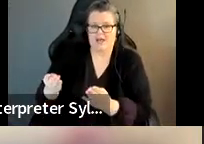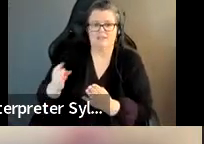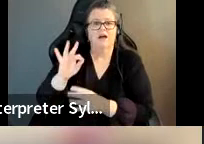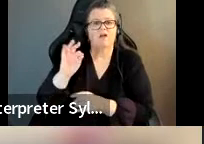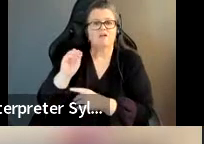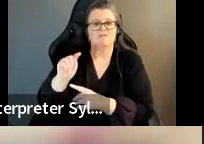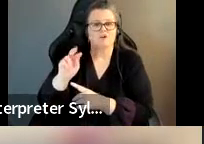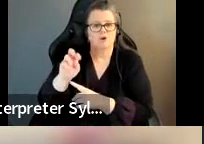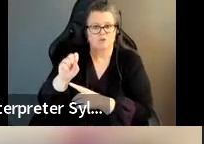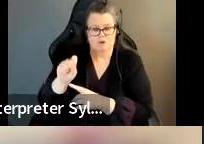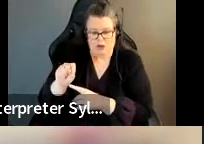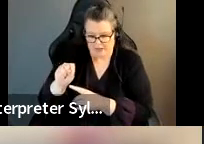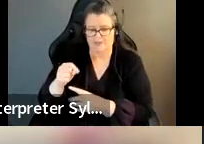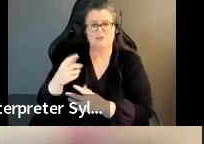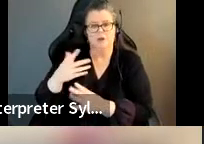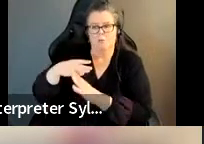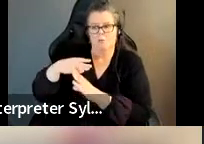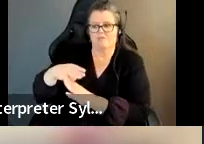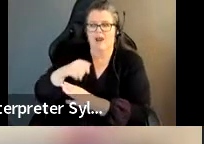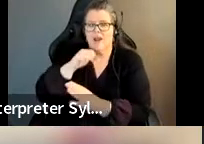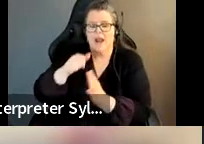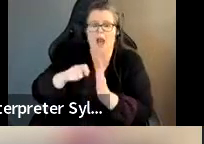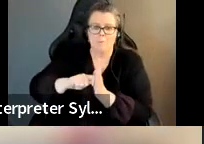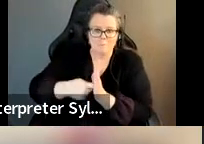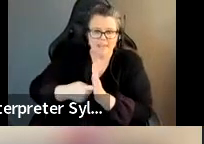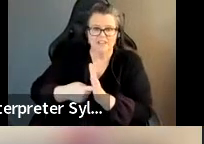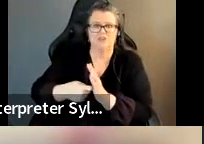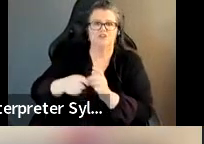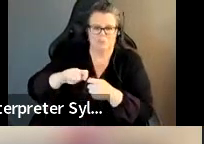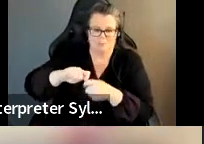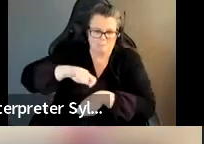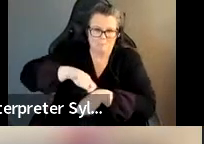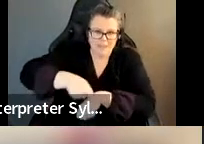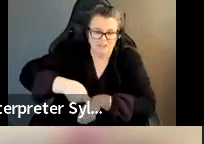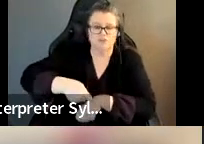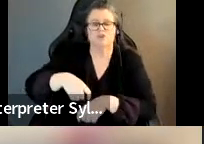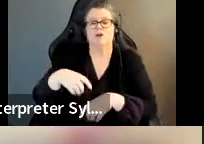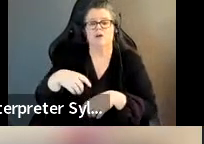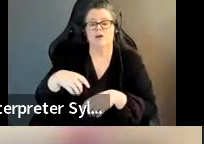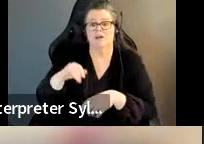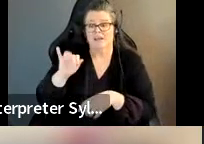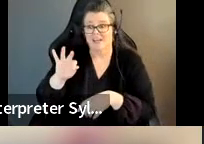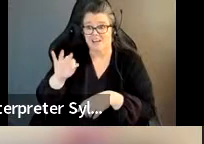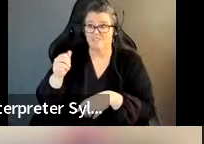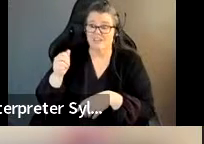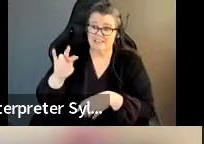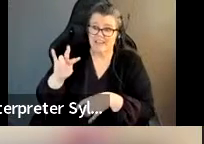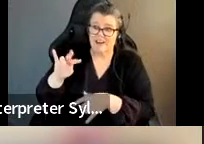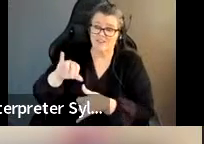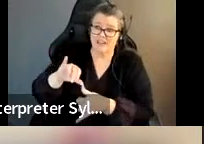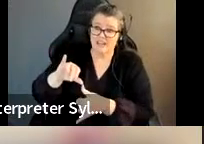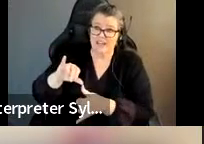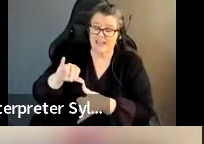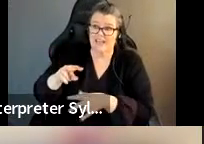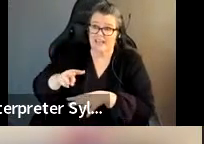So a 17-inch seat height means maybe a 15-inch or less distance between the seat cushion